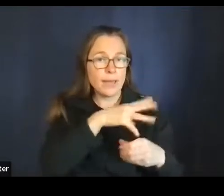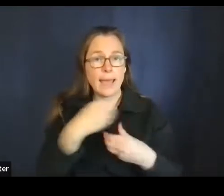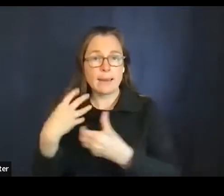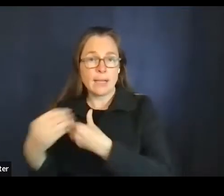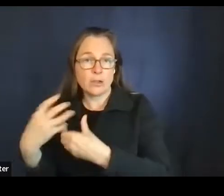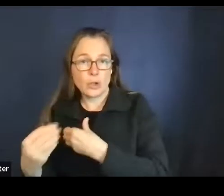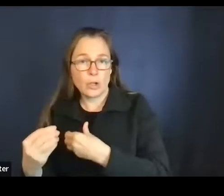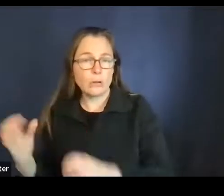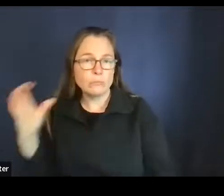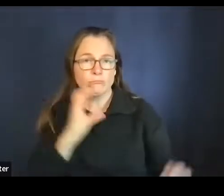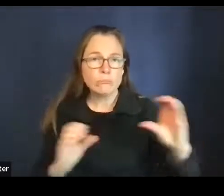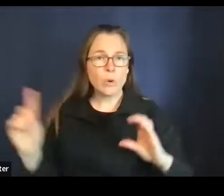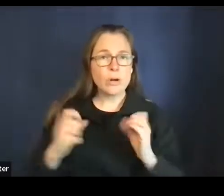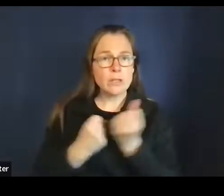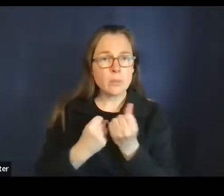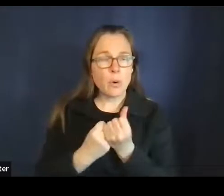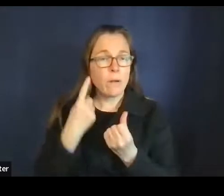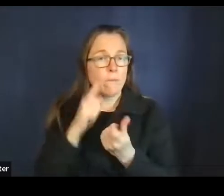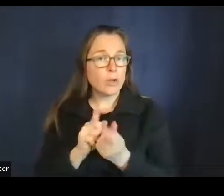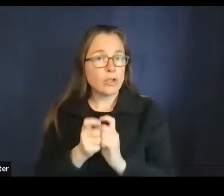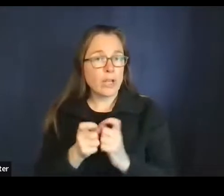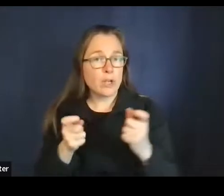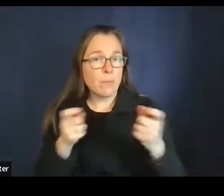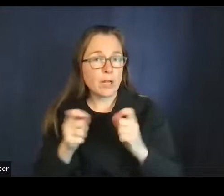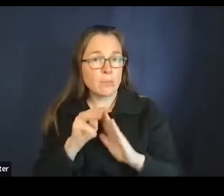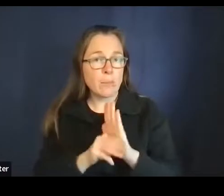both the change management and the process improvements. we’re about to be doing.